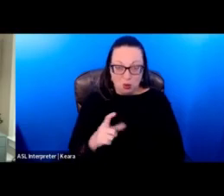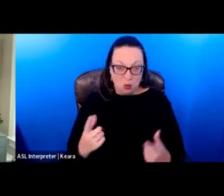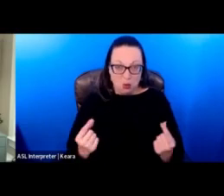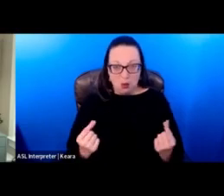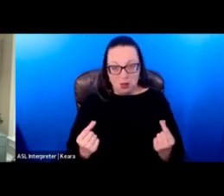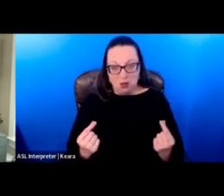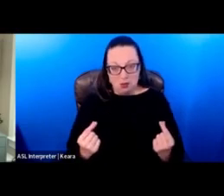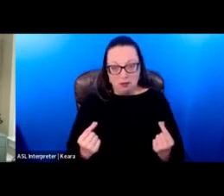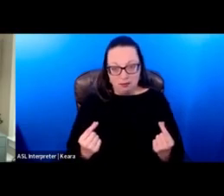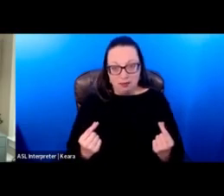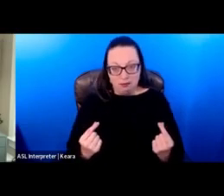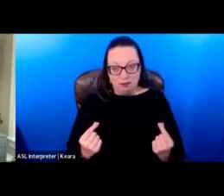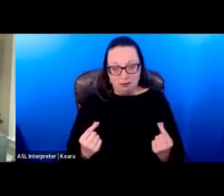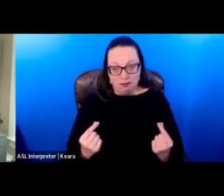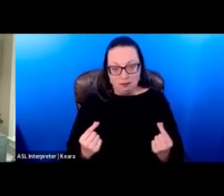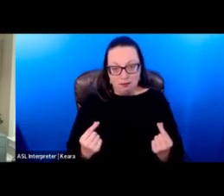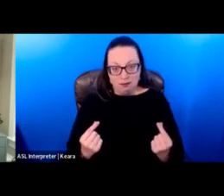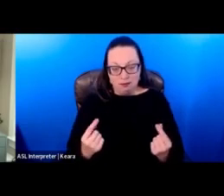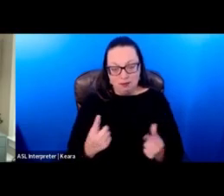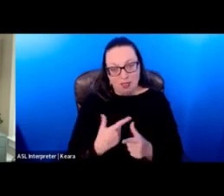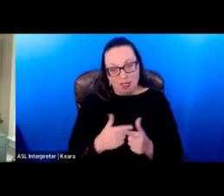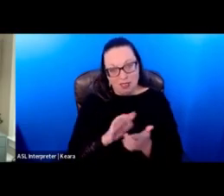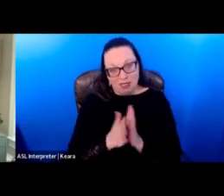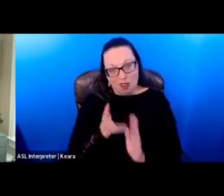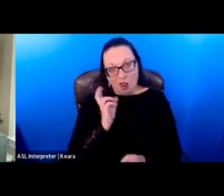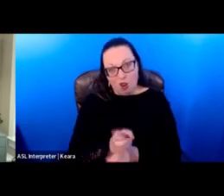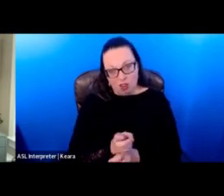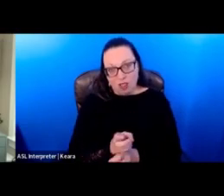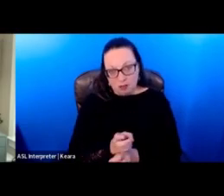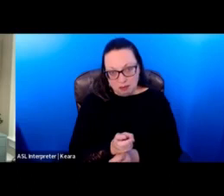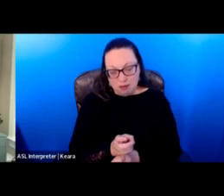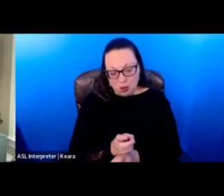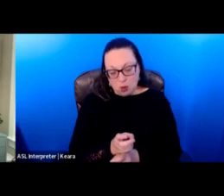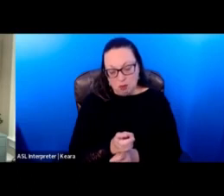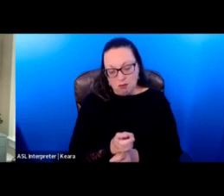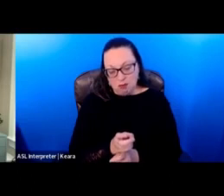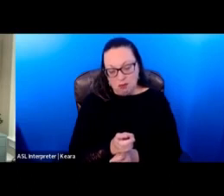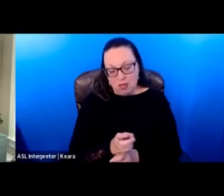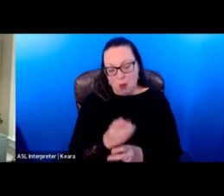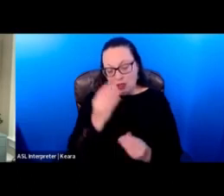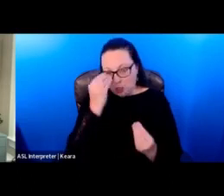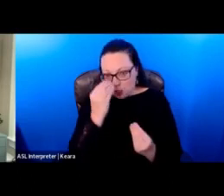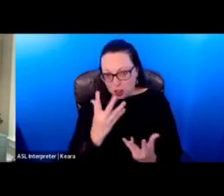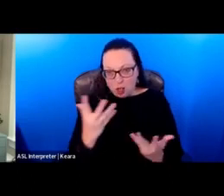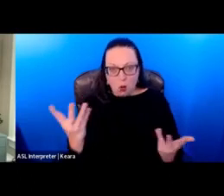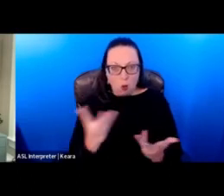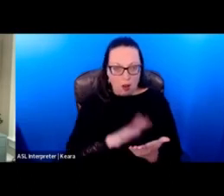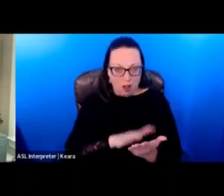got hard. So I want to share a little bit of what I learned from from from the ending of the program. Next slide, please.